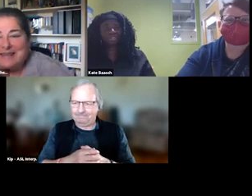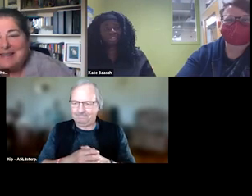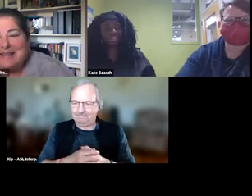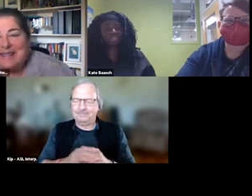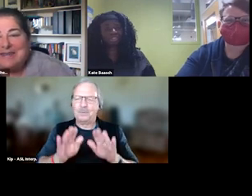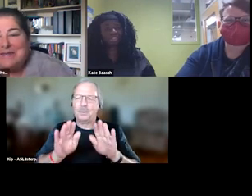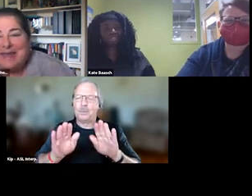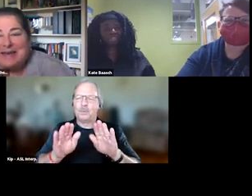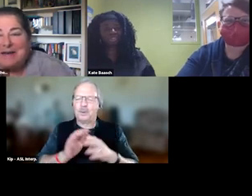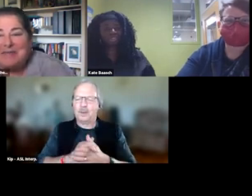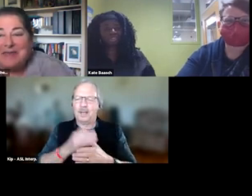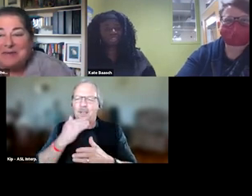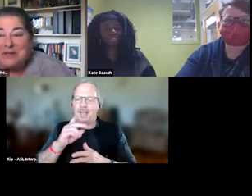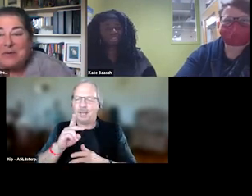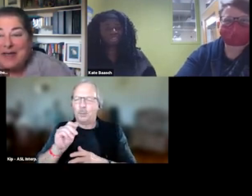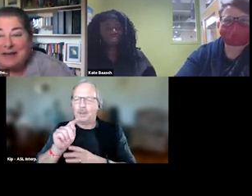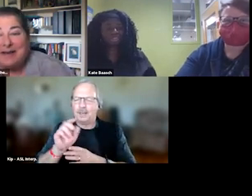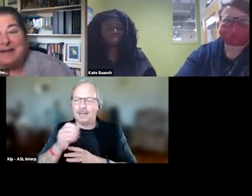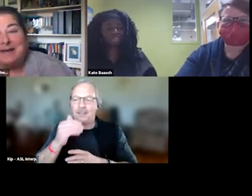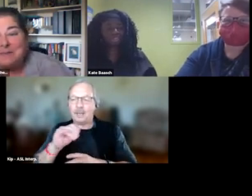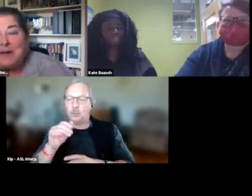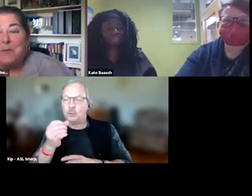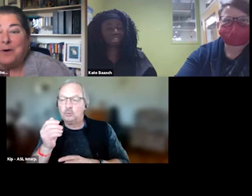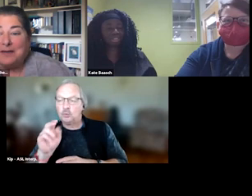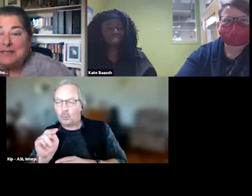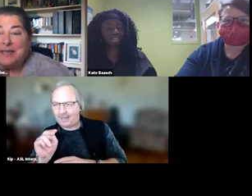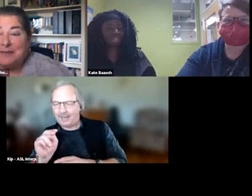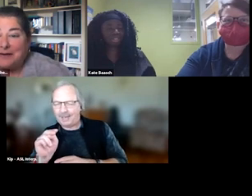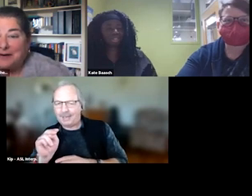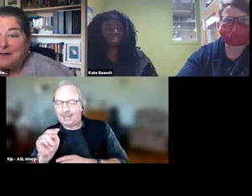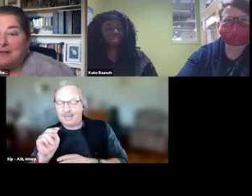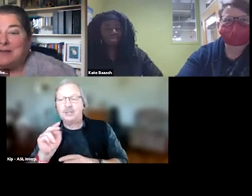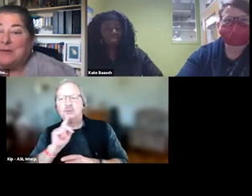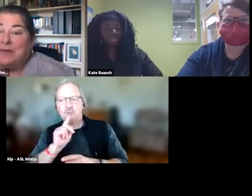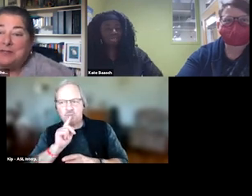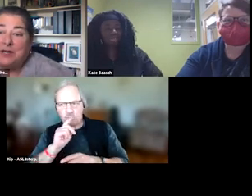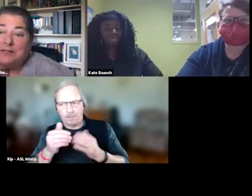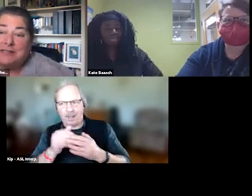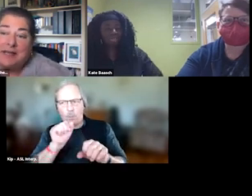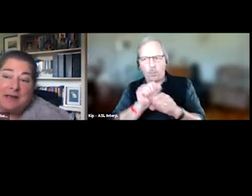Great. Thank you, Kate. Thank you, Joann. And it is about working together, you know, like Shawn said,